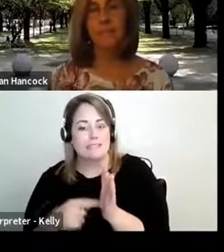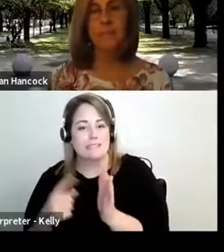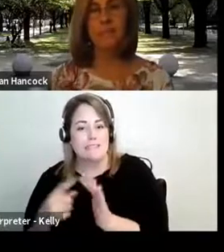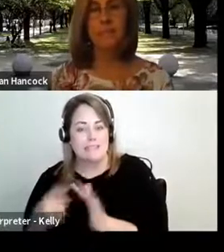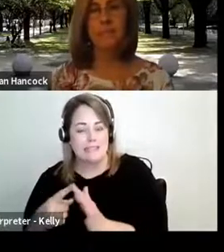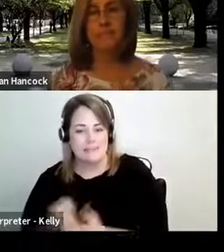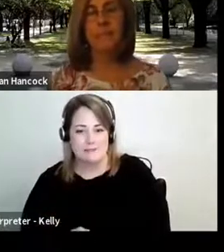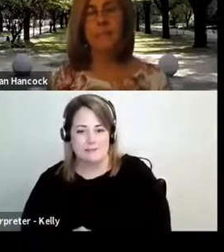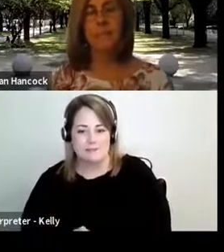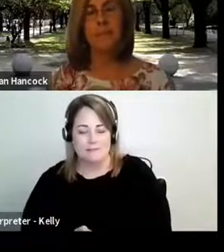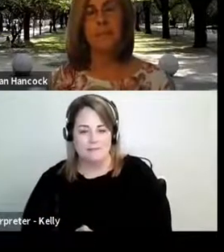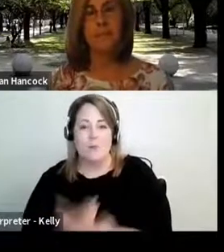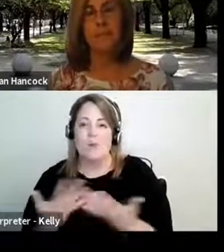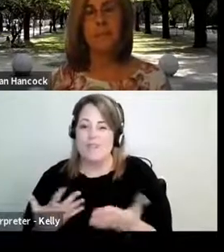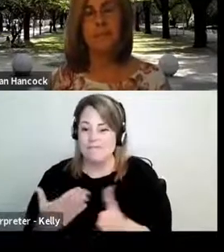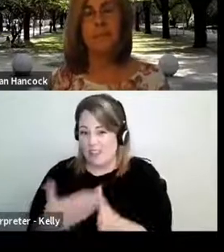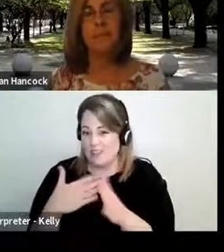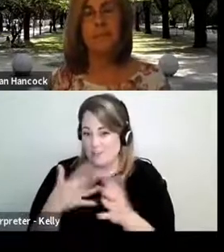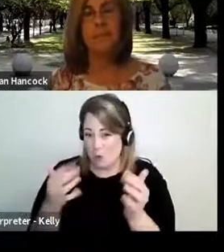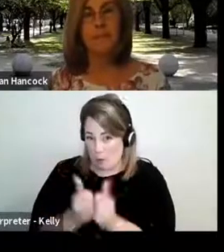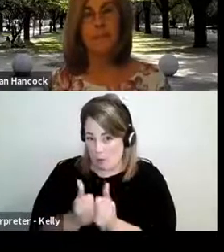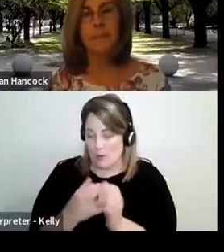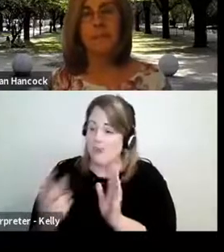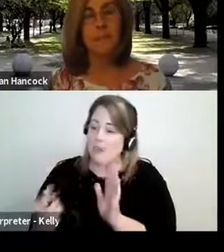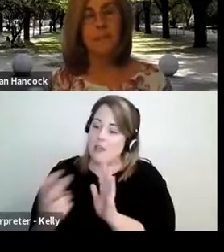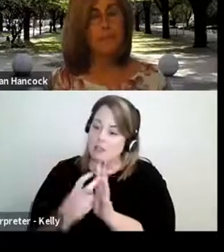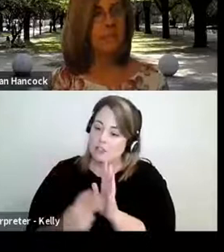initial appointments with them, when they’re registering with accessibility. We talk about